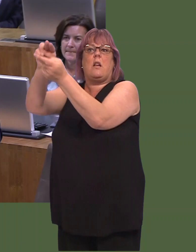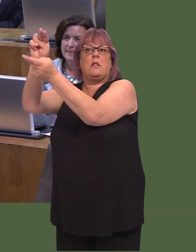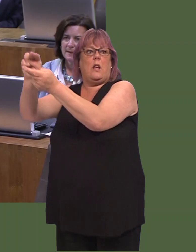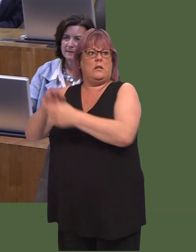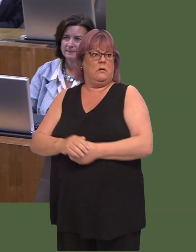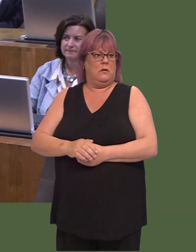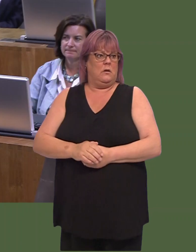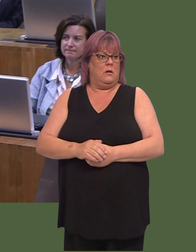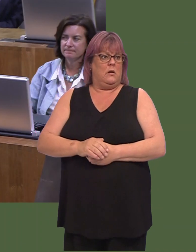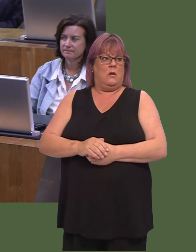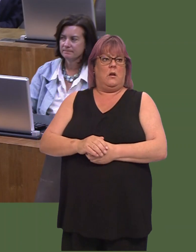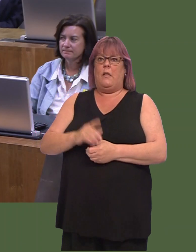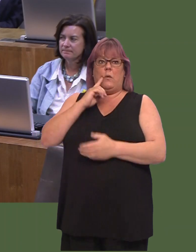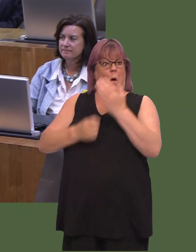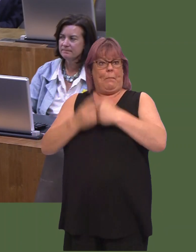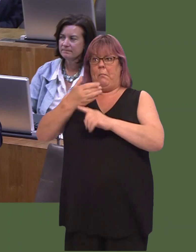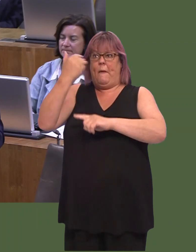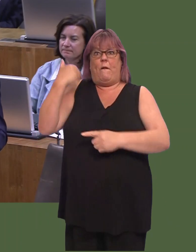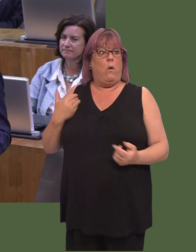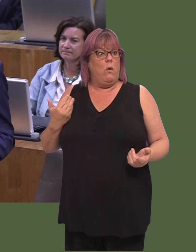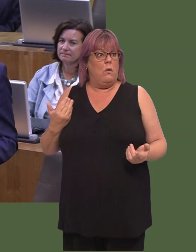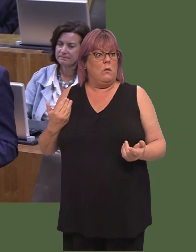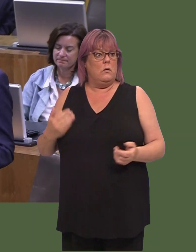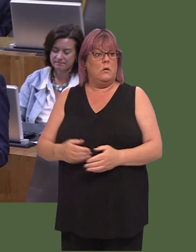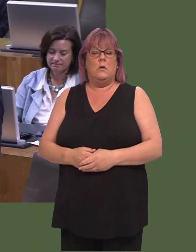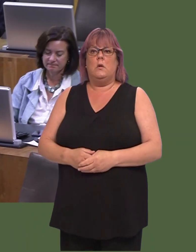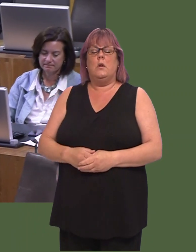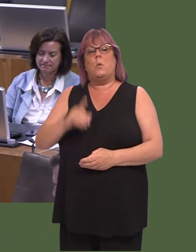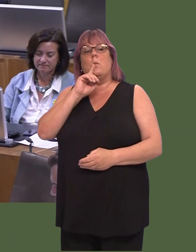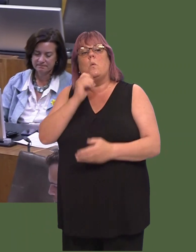There won't be £1.2 billion. It will be far less than that. We know that because that's what's happened over the past few years.